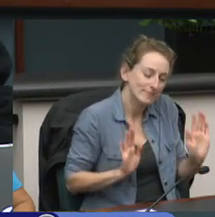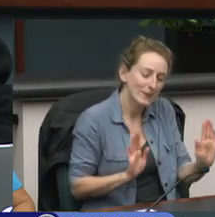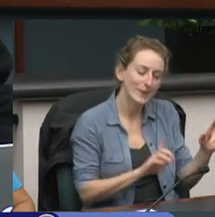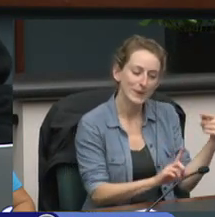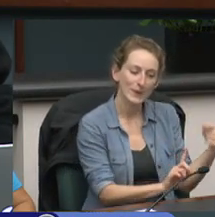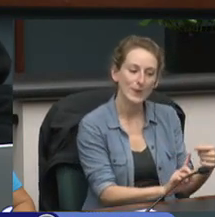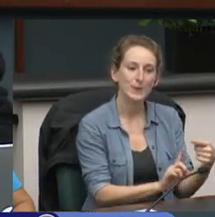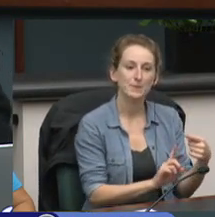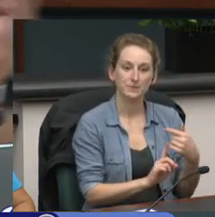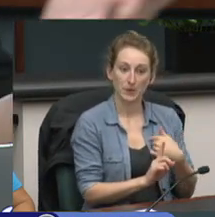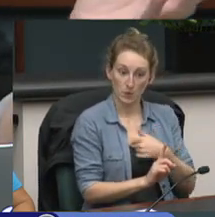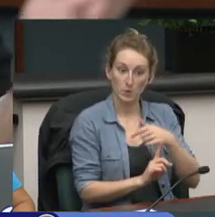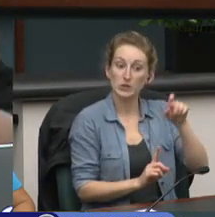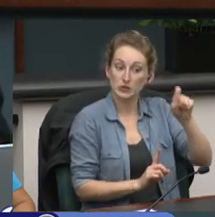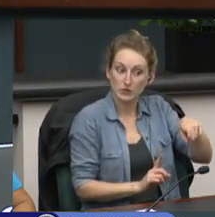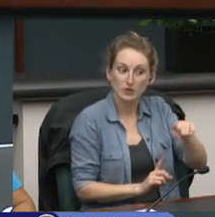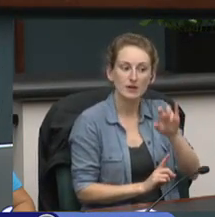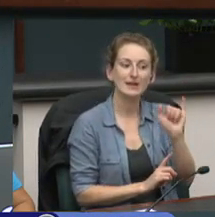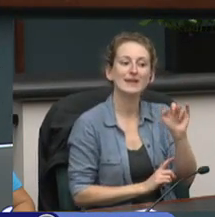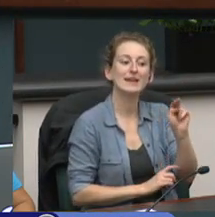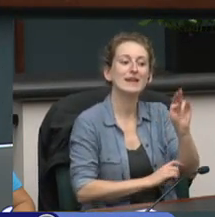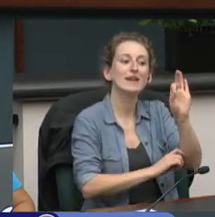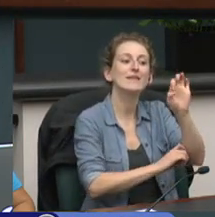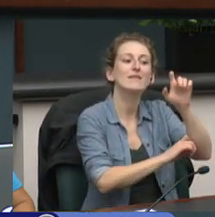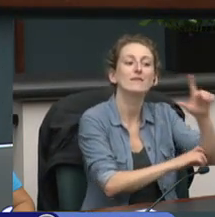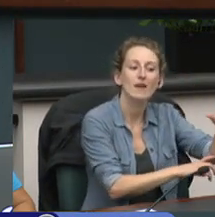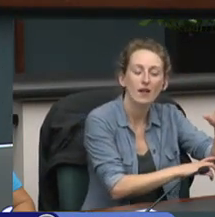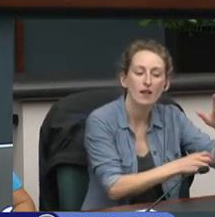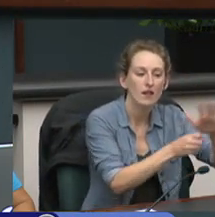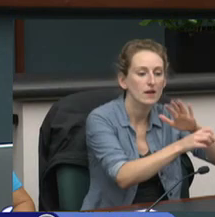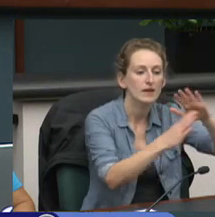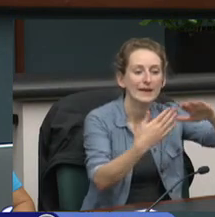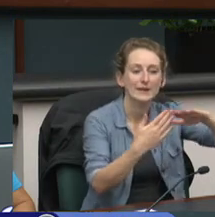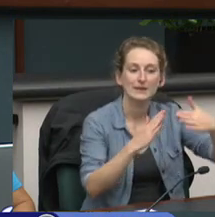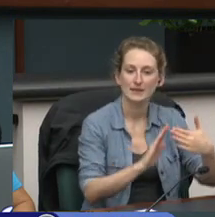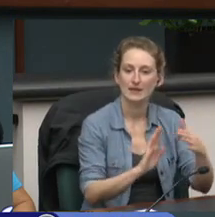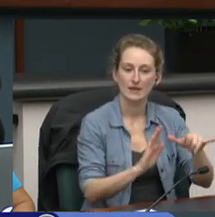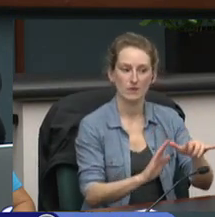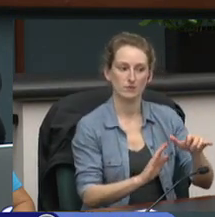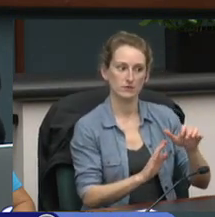whole city I think was addressed by staff about how infill subdivisions can